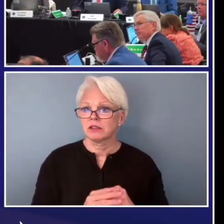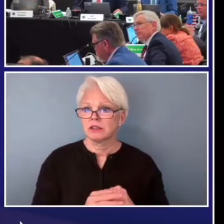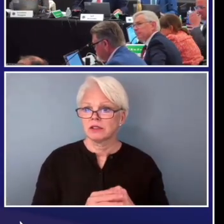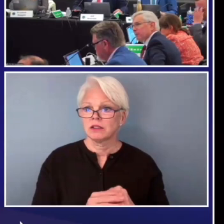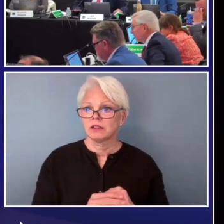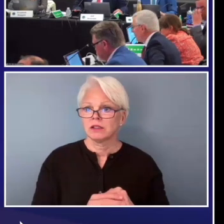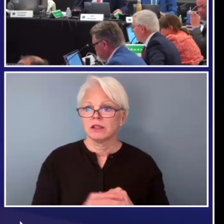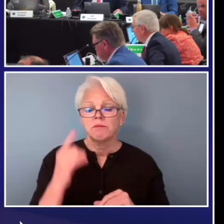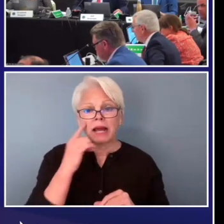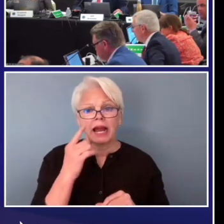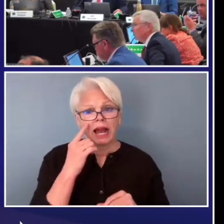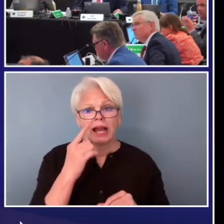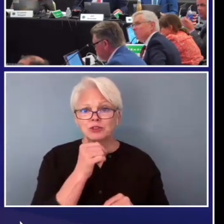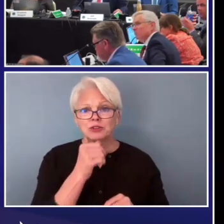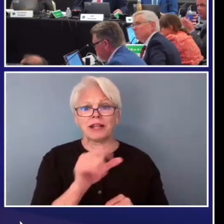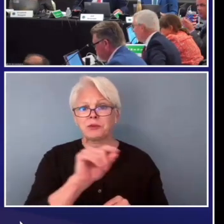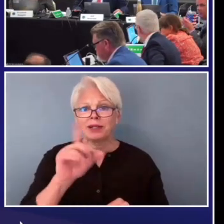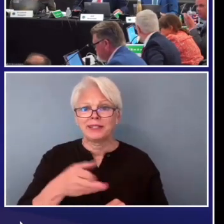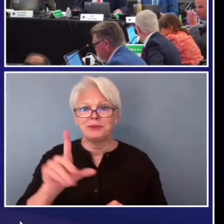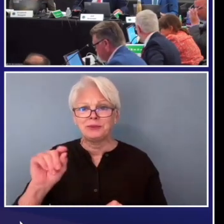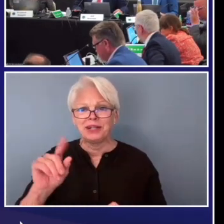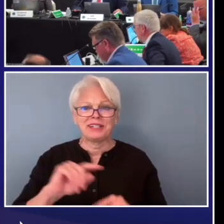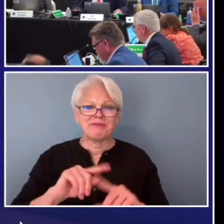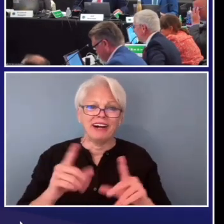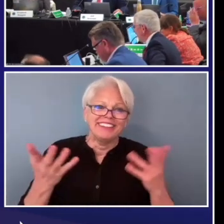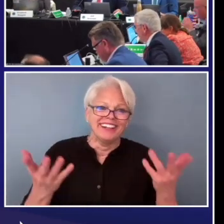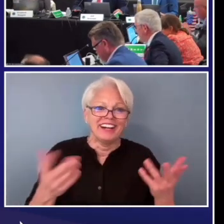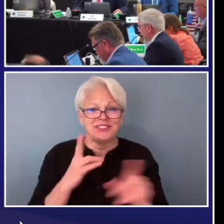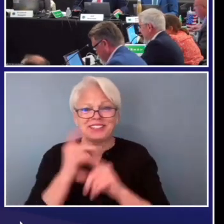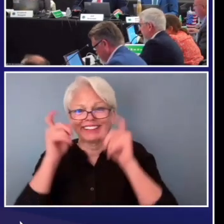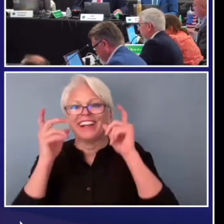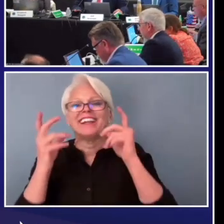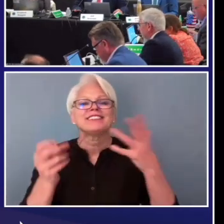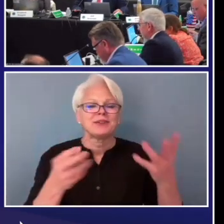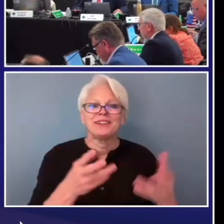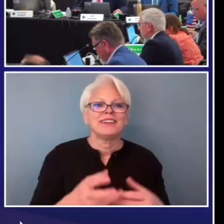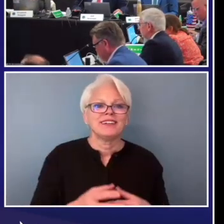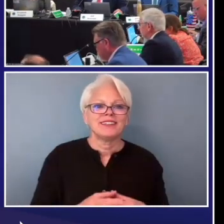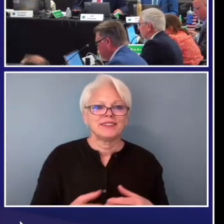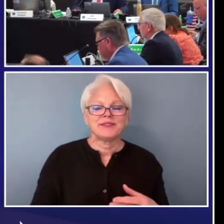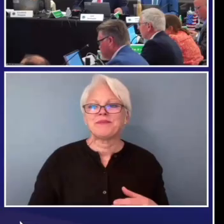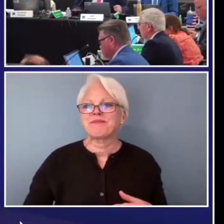only have my reading glasses on. So I'm going to go from that. And, uh, I will preface